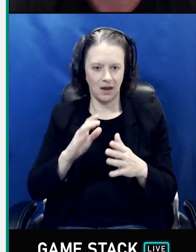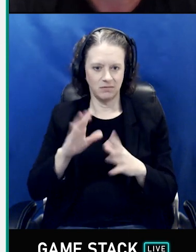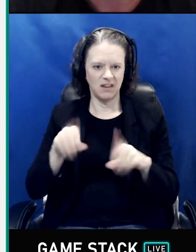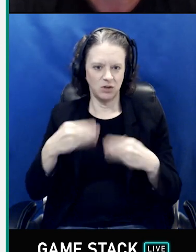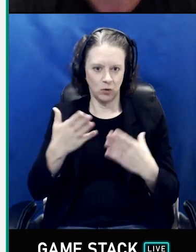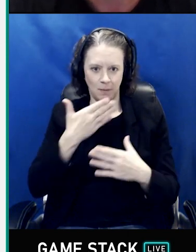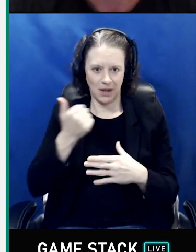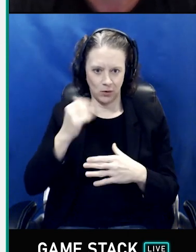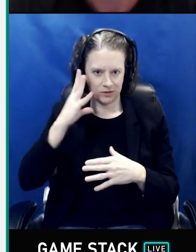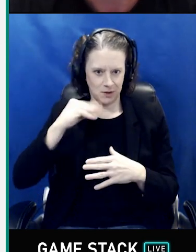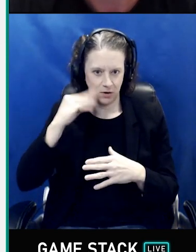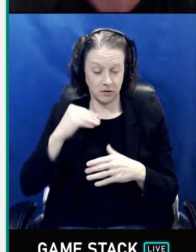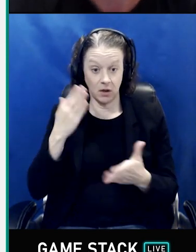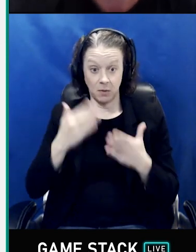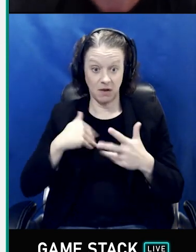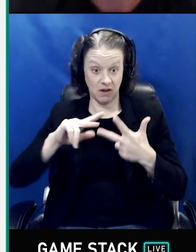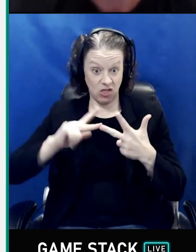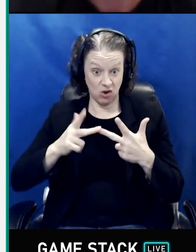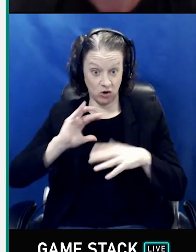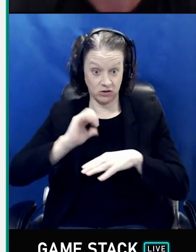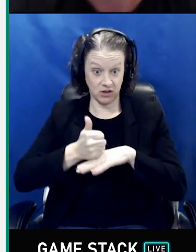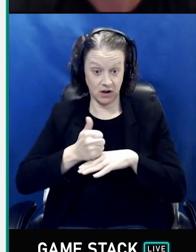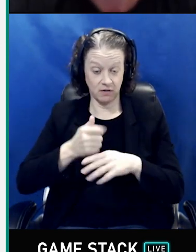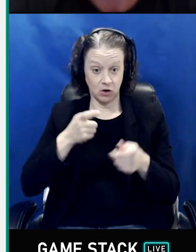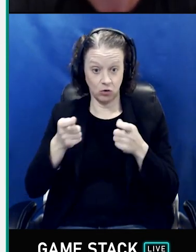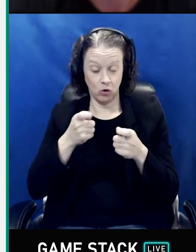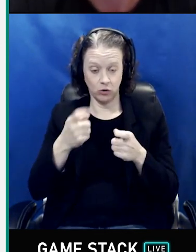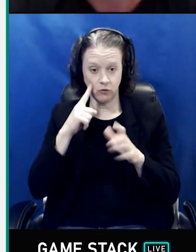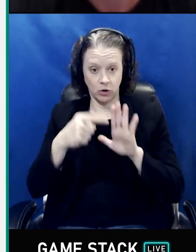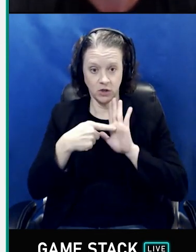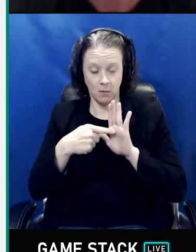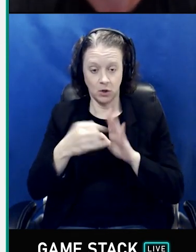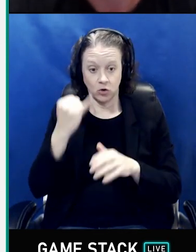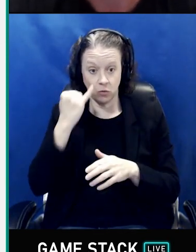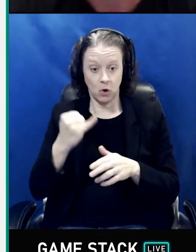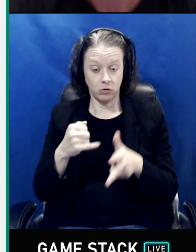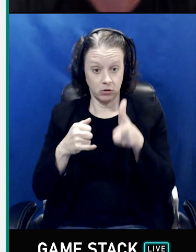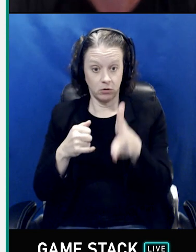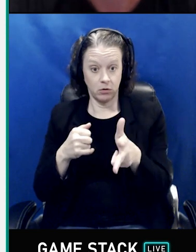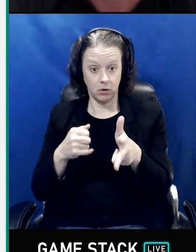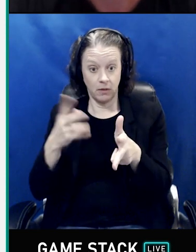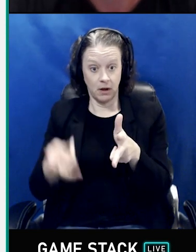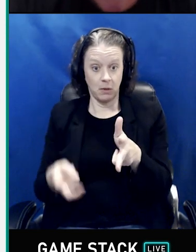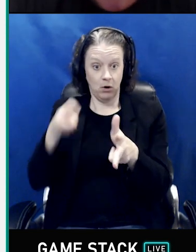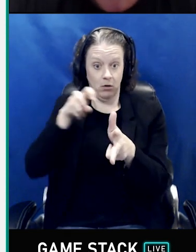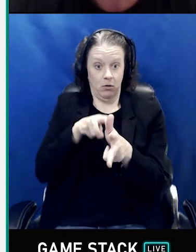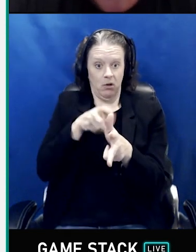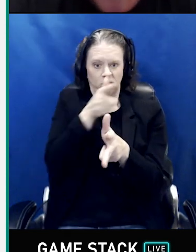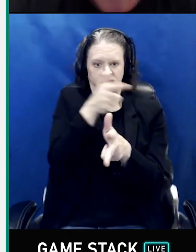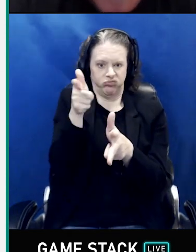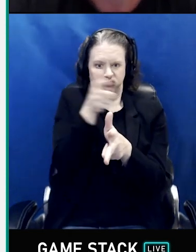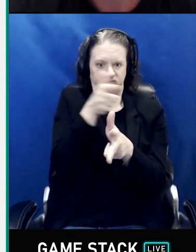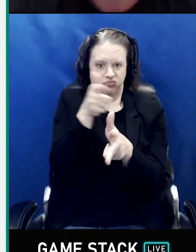controls if a player, say, jumps into the back of a vehicle to use a weapon. How do you make this work?